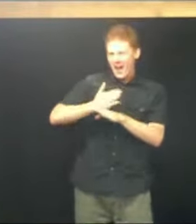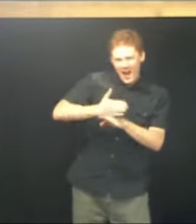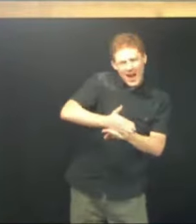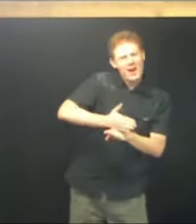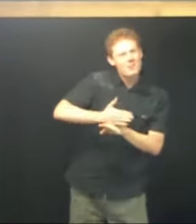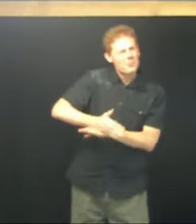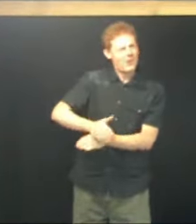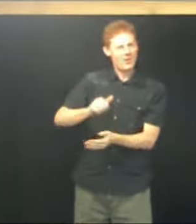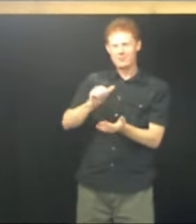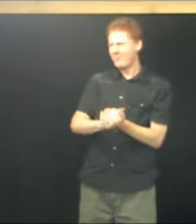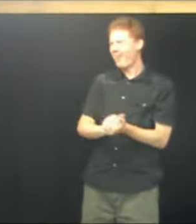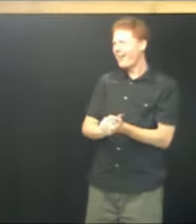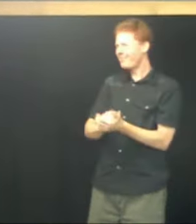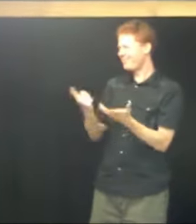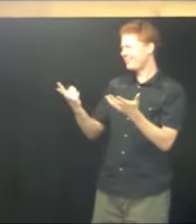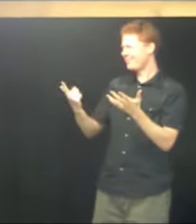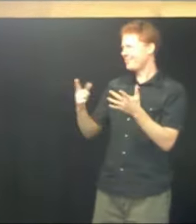relationships are lots of hard work right?